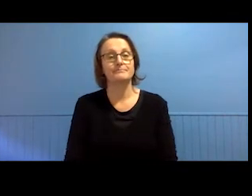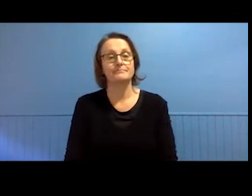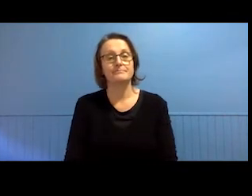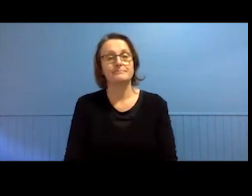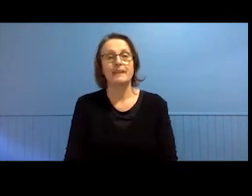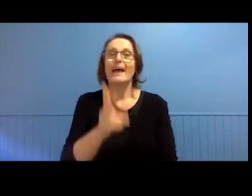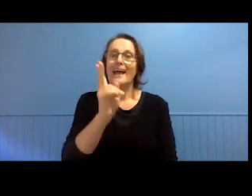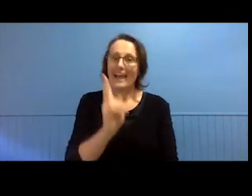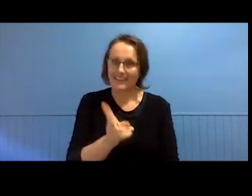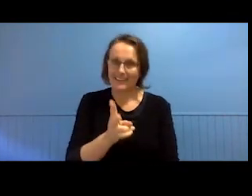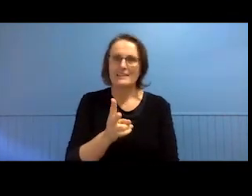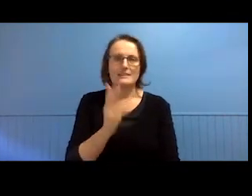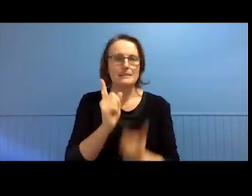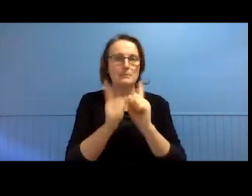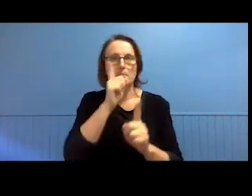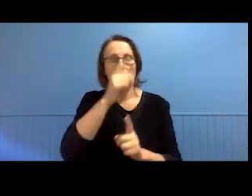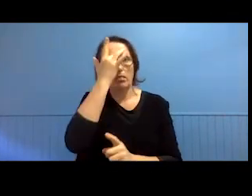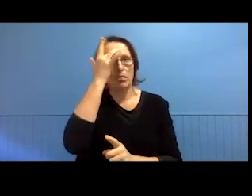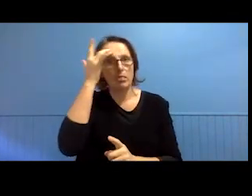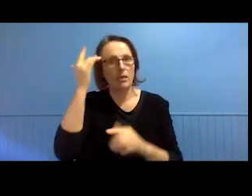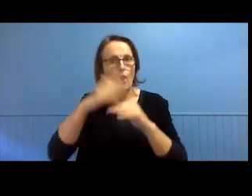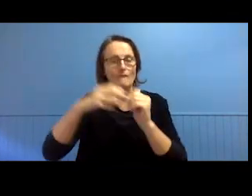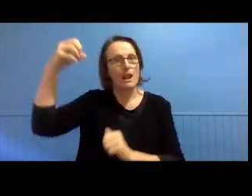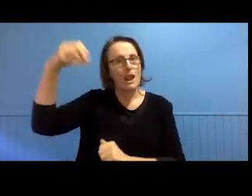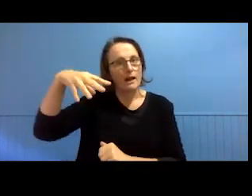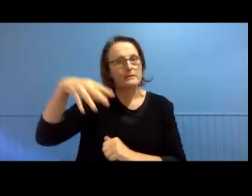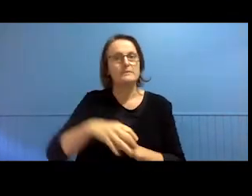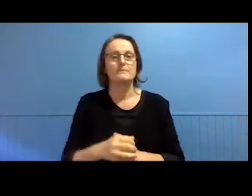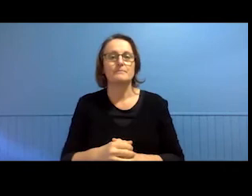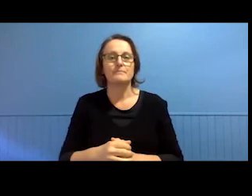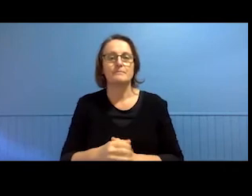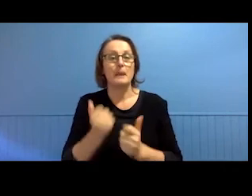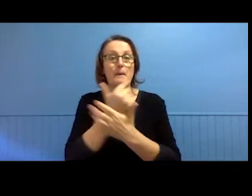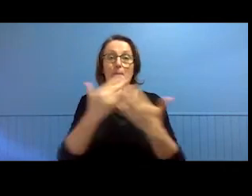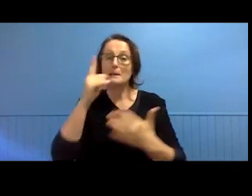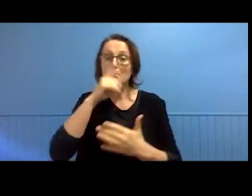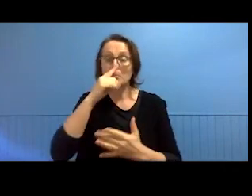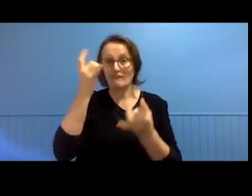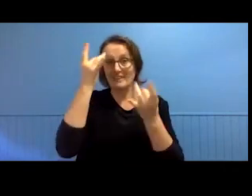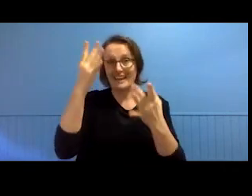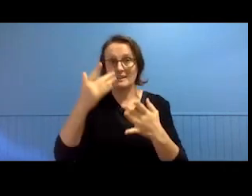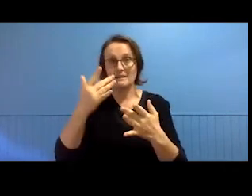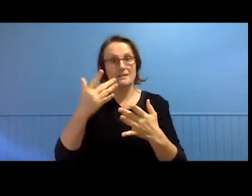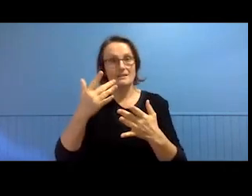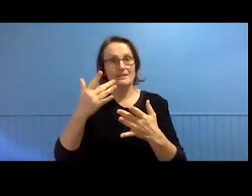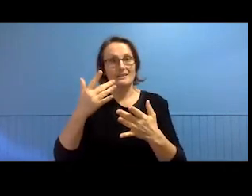easily looked over when we talk about online streaming. I think a lot people forget that the camera needs to capture the lighting well